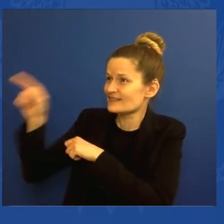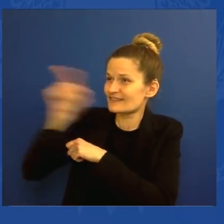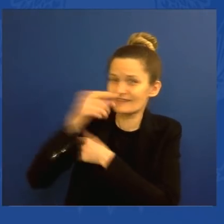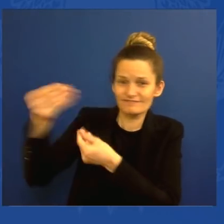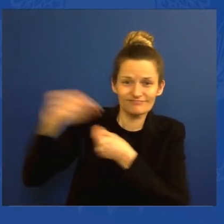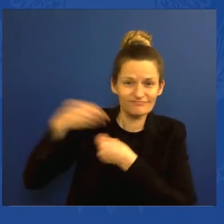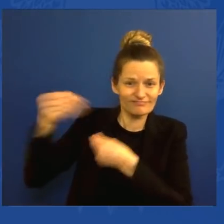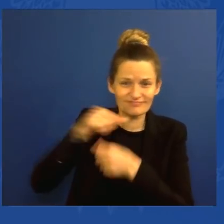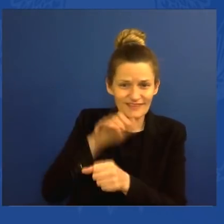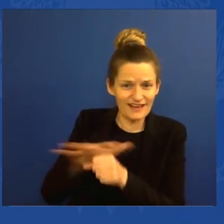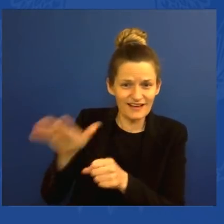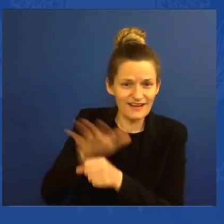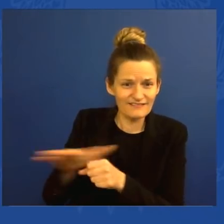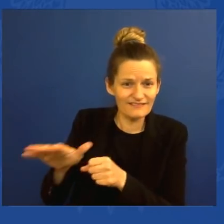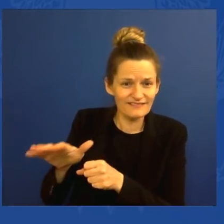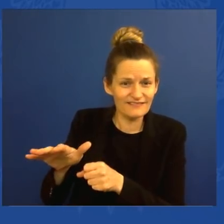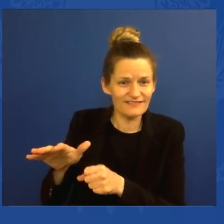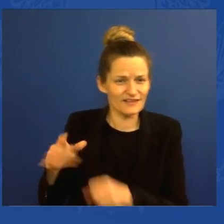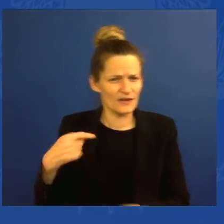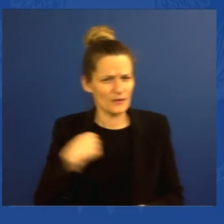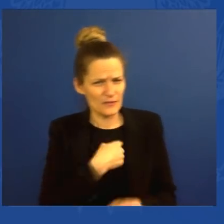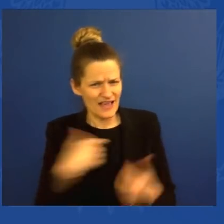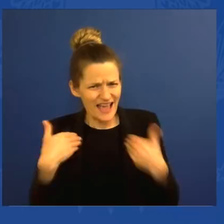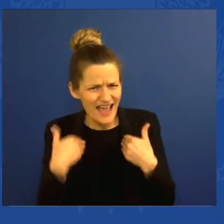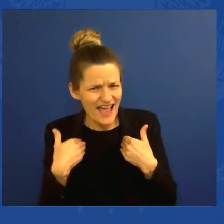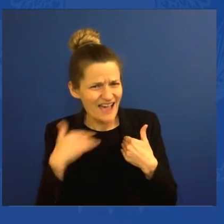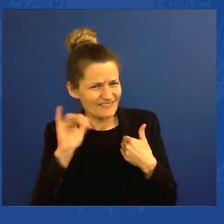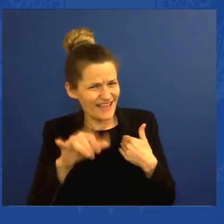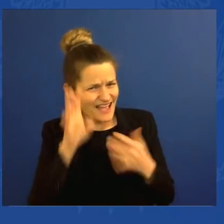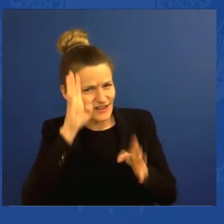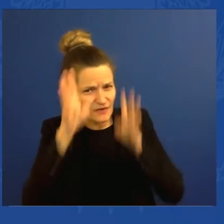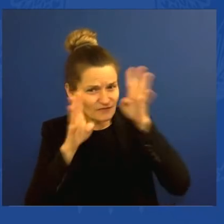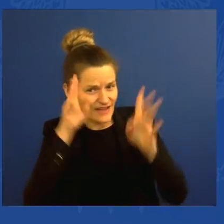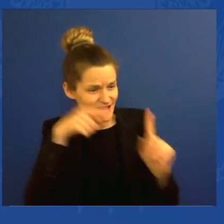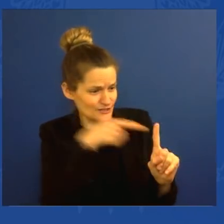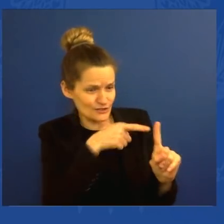this innovation bill has bipartisan support in both House and Senate now.